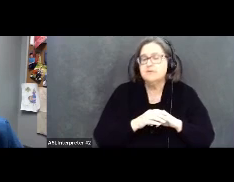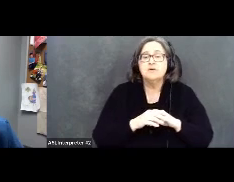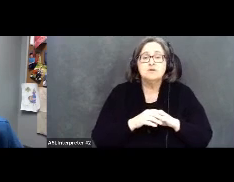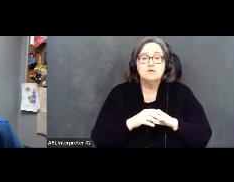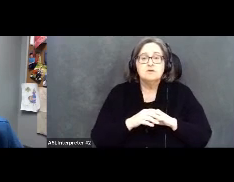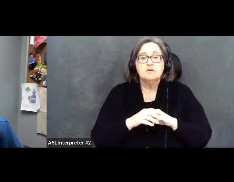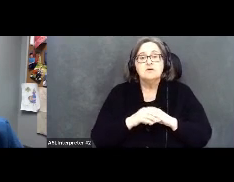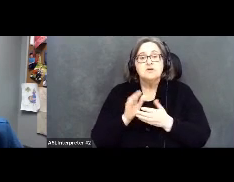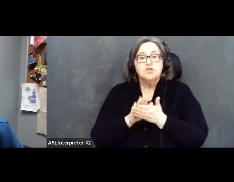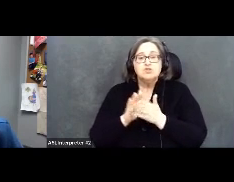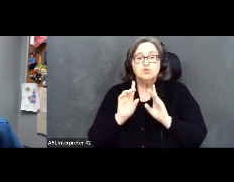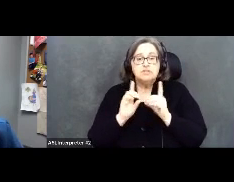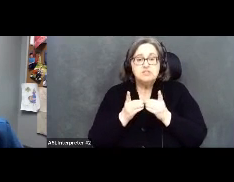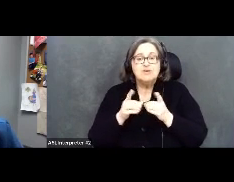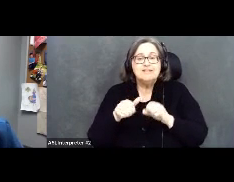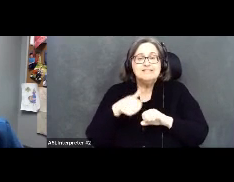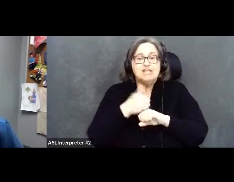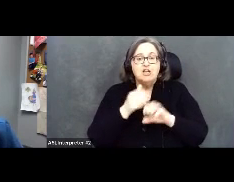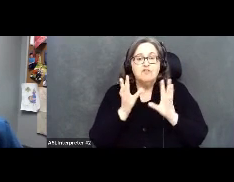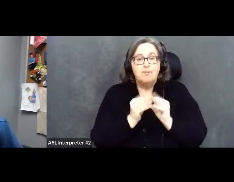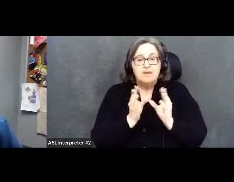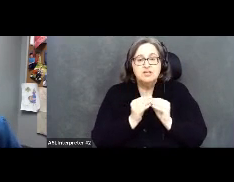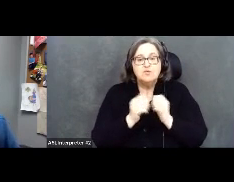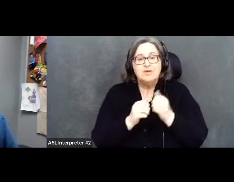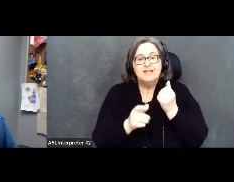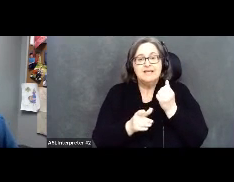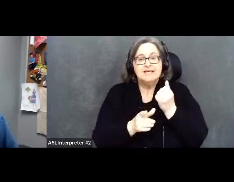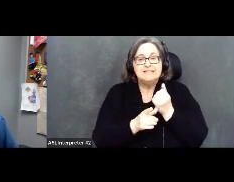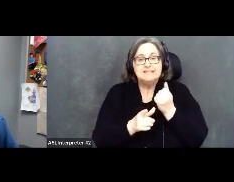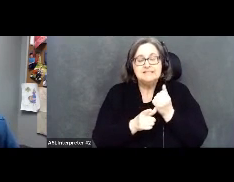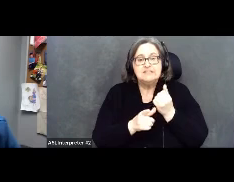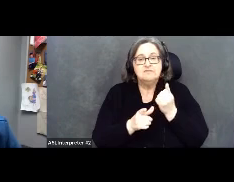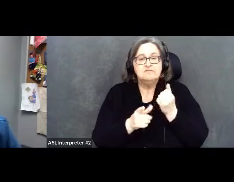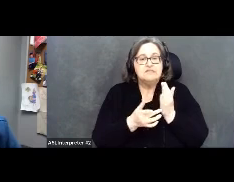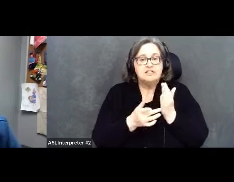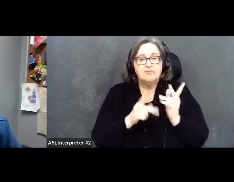They set up these meetings with these assistive people to come into the school and teach the